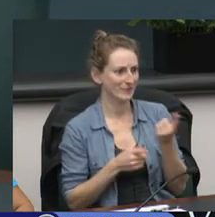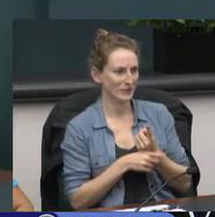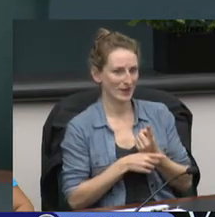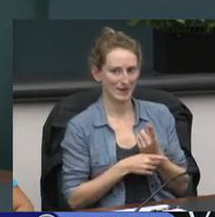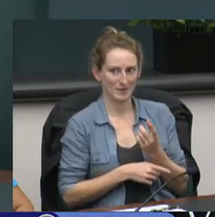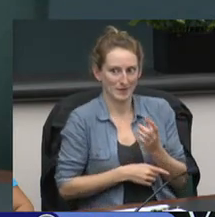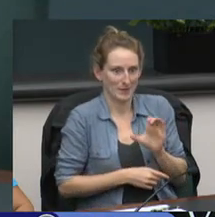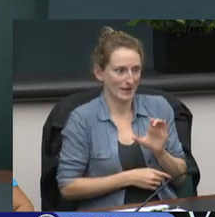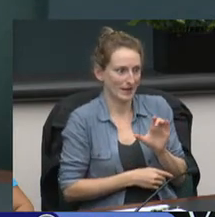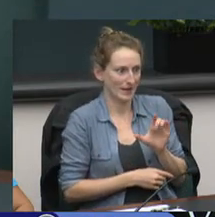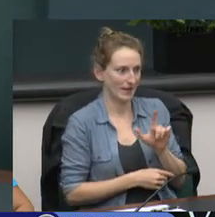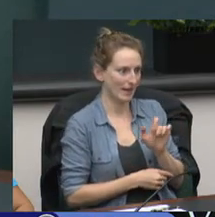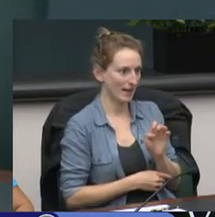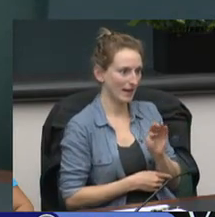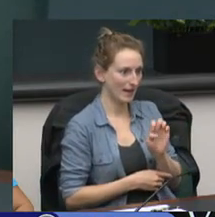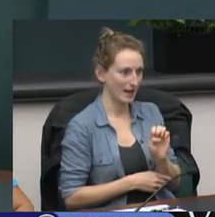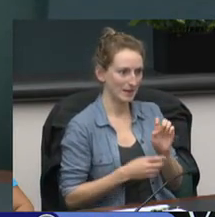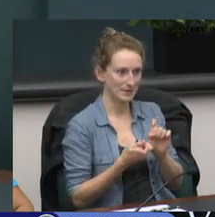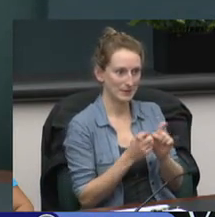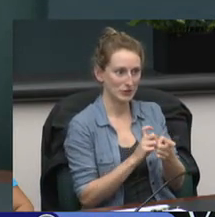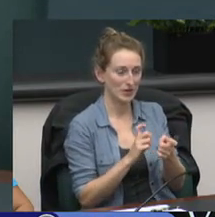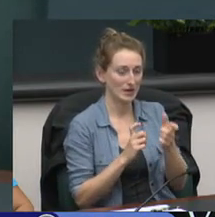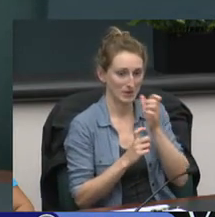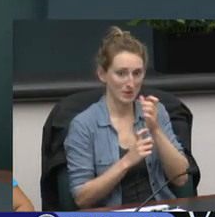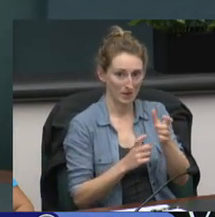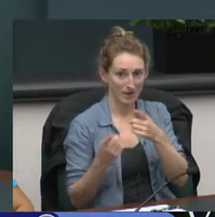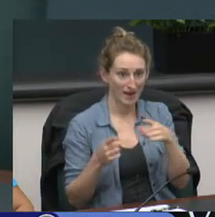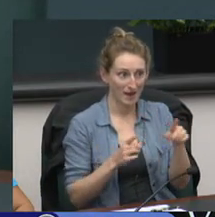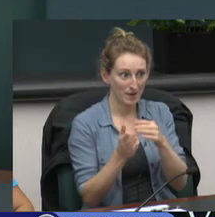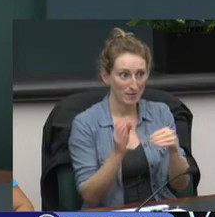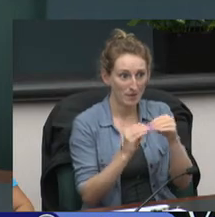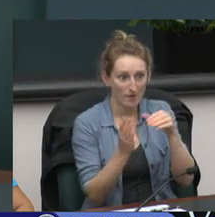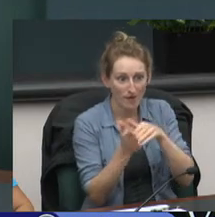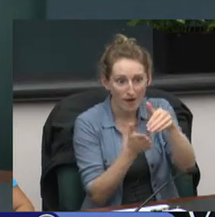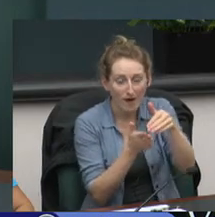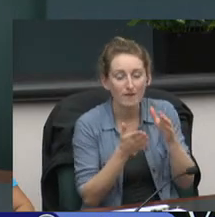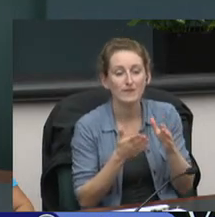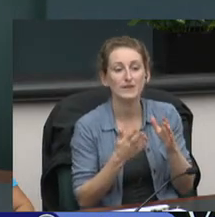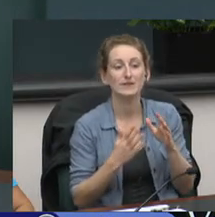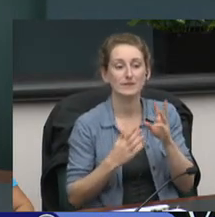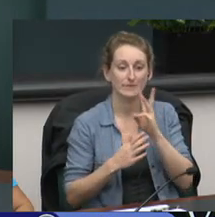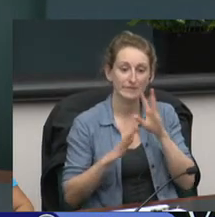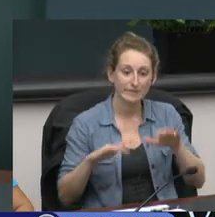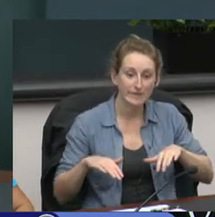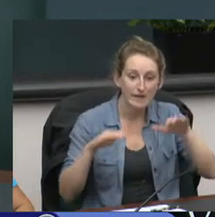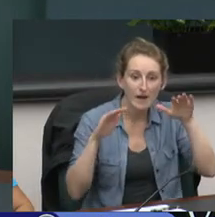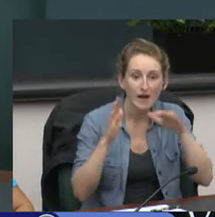going to be much more frequent that such structures would be flooded so sure so I